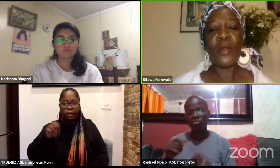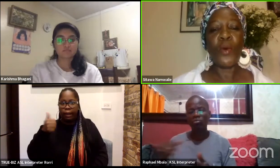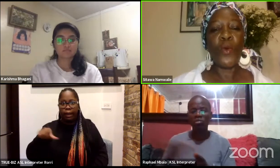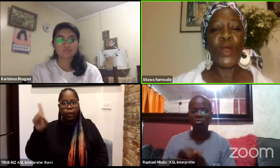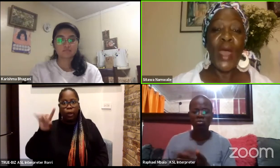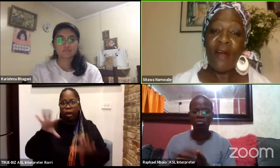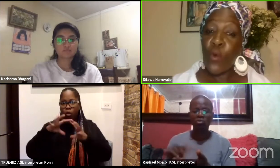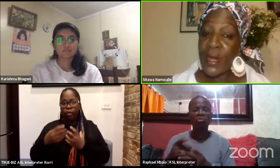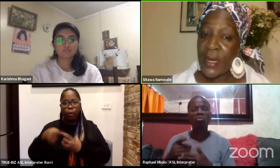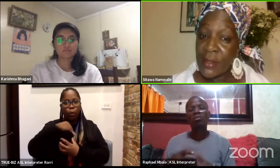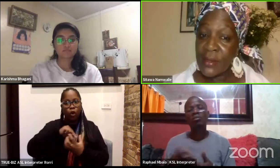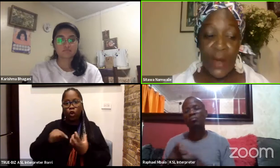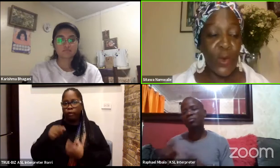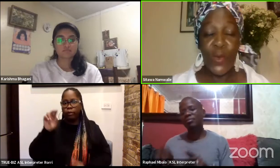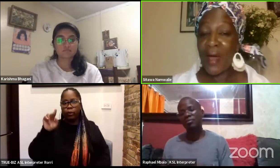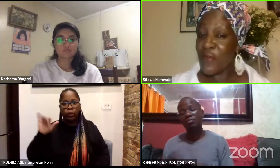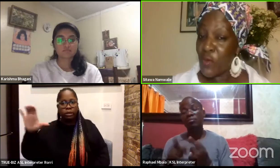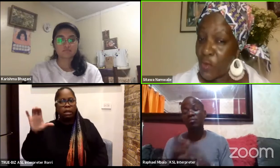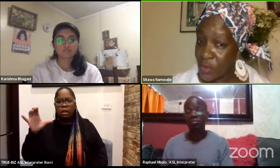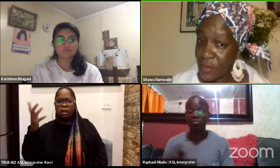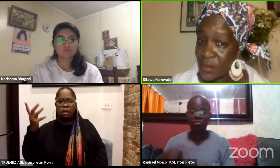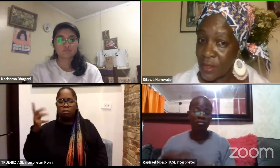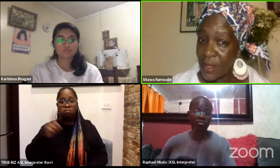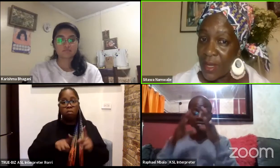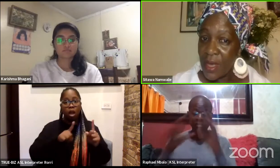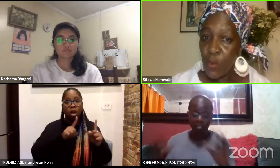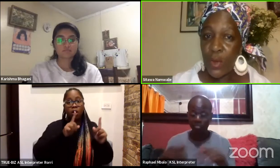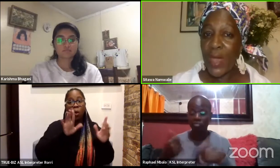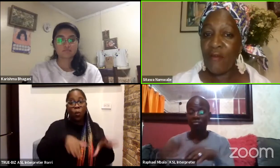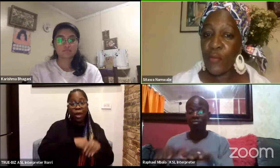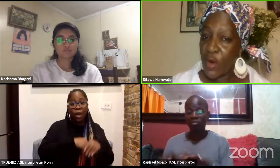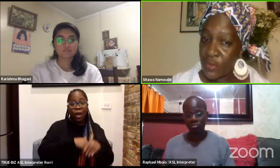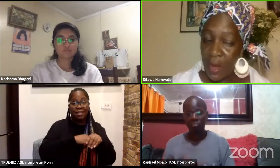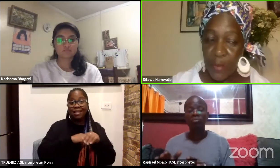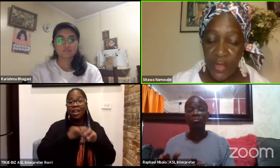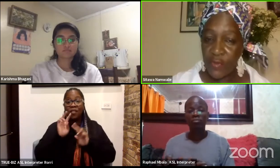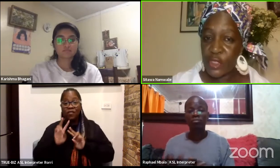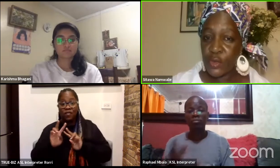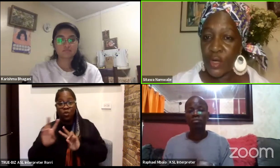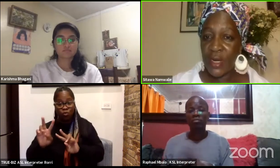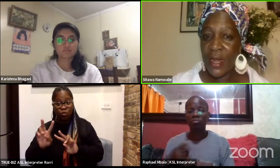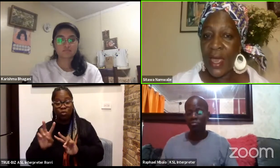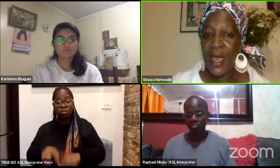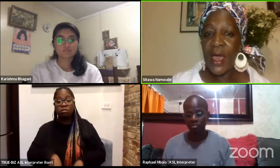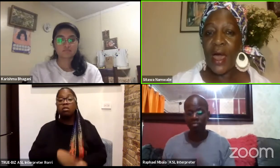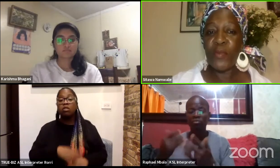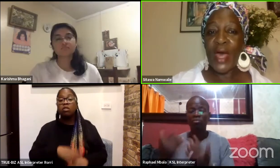but when we have weddings and when we have funerals, when we have a birth a birth of children